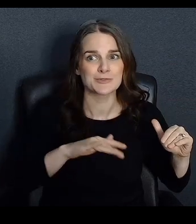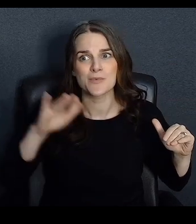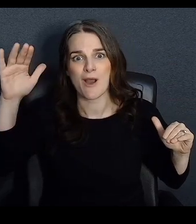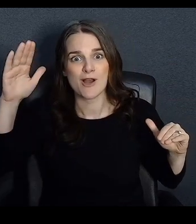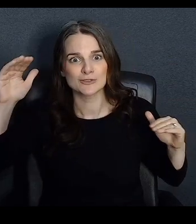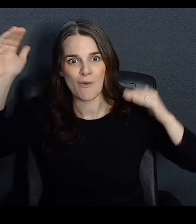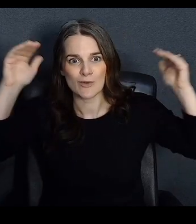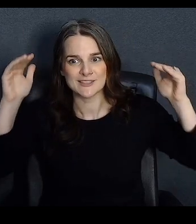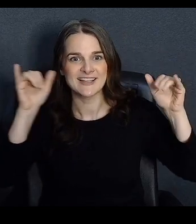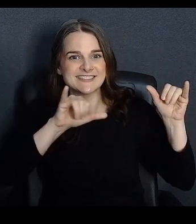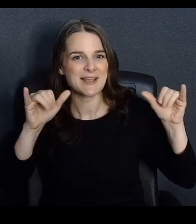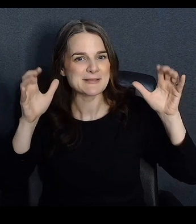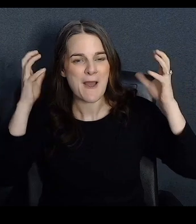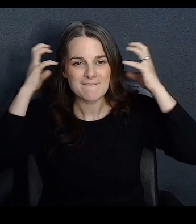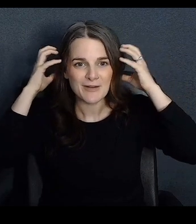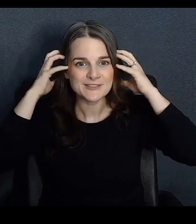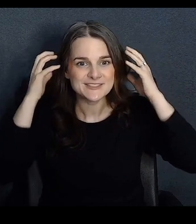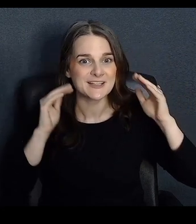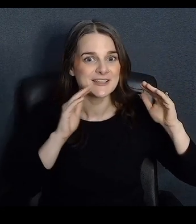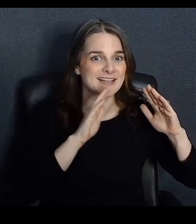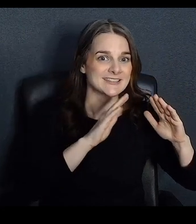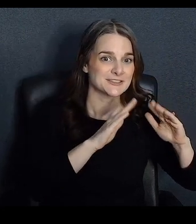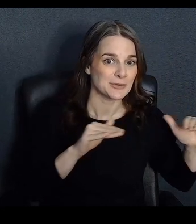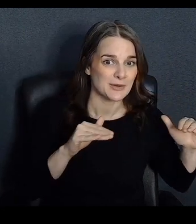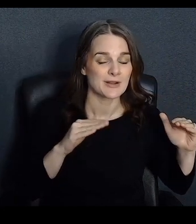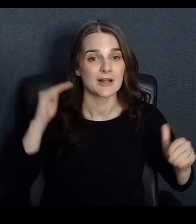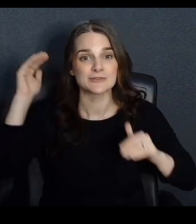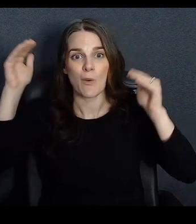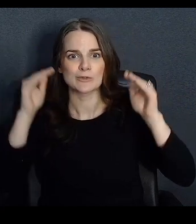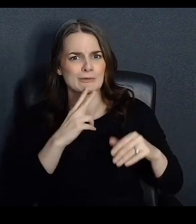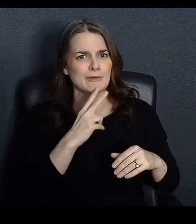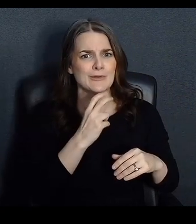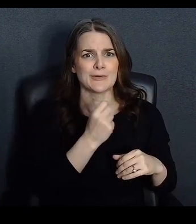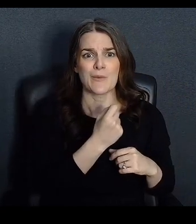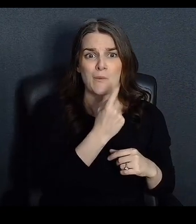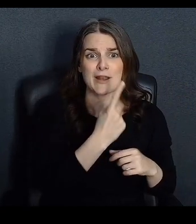We have all different sizes, from children to adults. We have the little ones made for 12-month-olds,